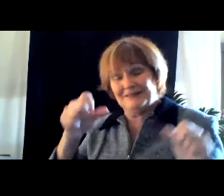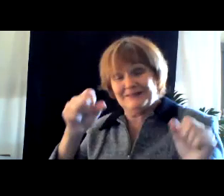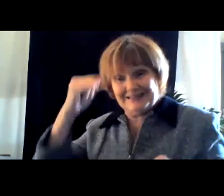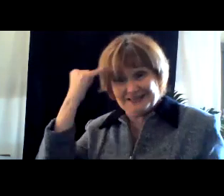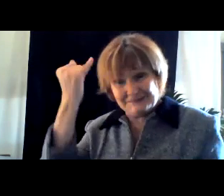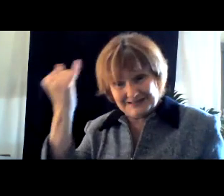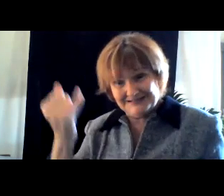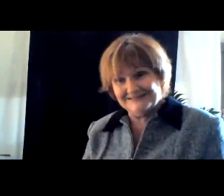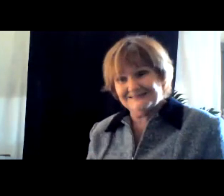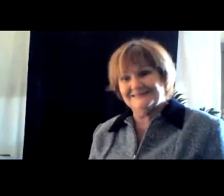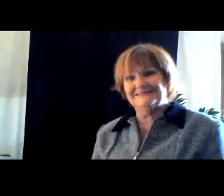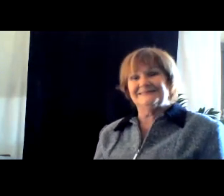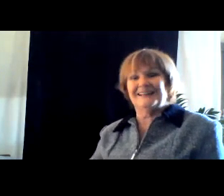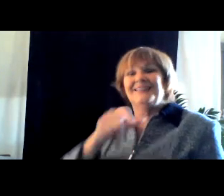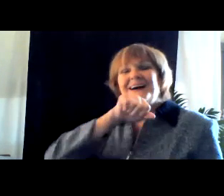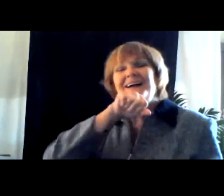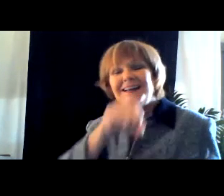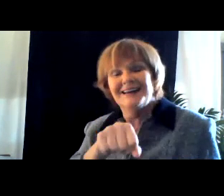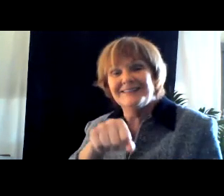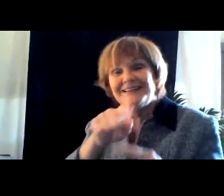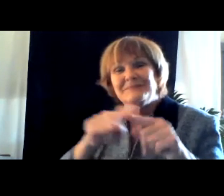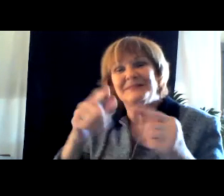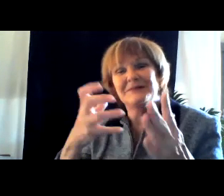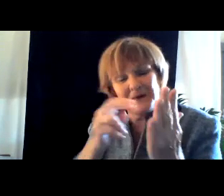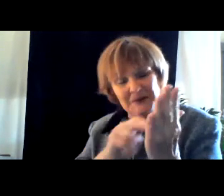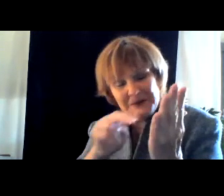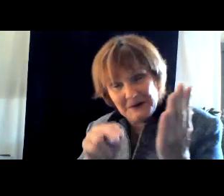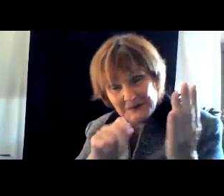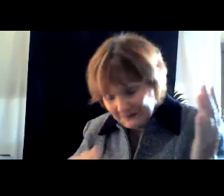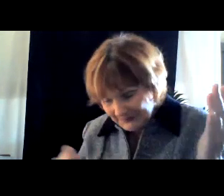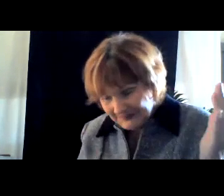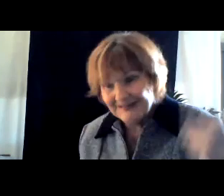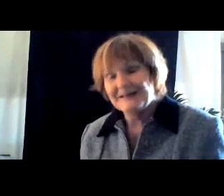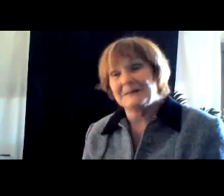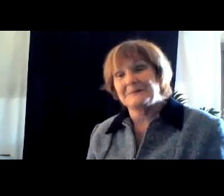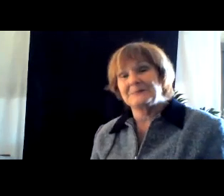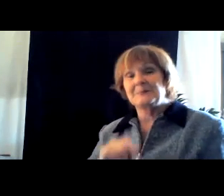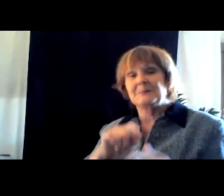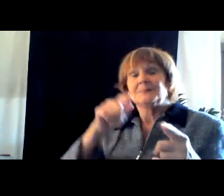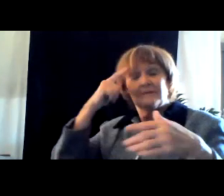[Kristen] They're loving it, they're just trying to take notes. [Justice] Also for access purposes, let me just mention to everybody,